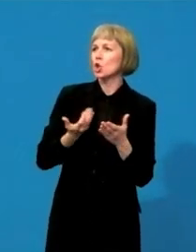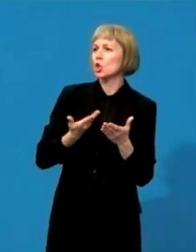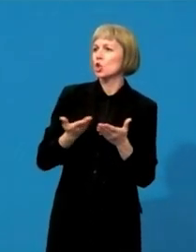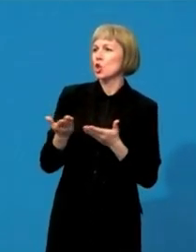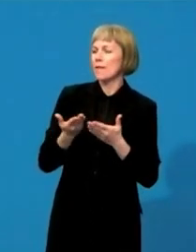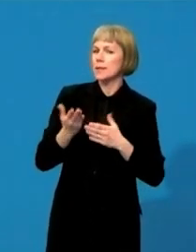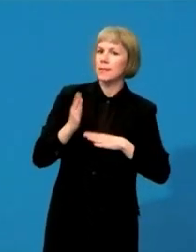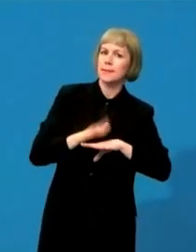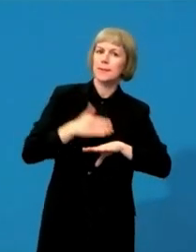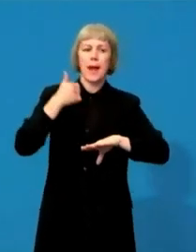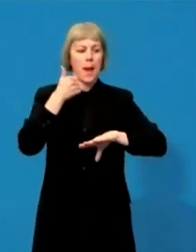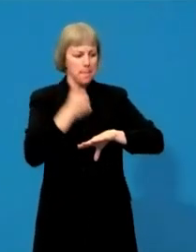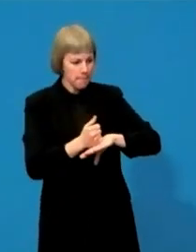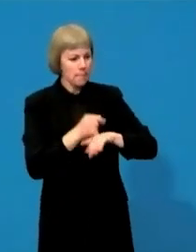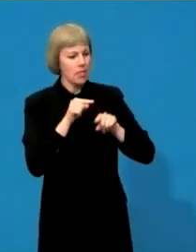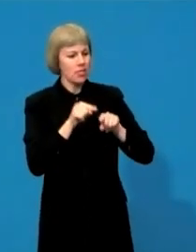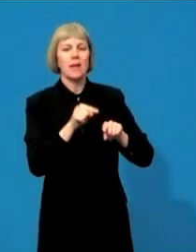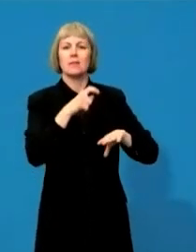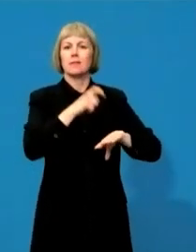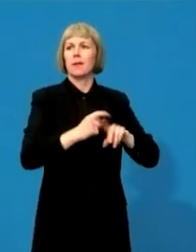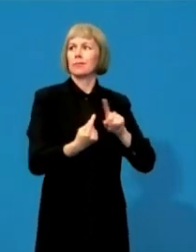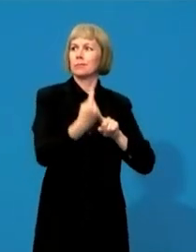spectrum disorder particularly was known about in the Fitzroy Valley?